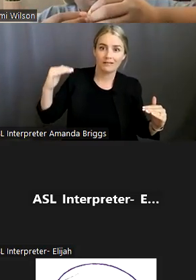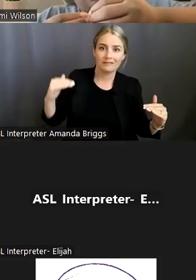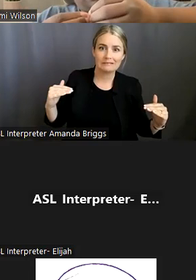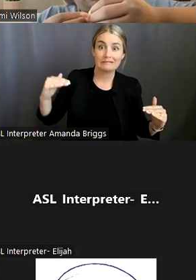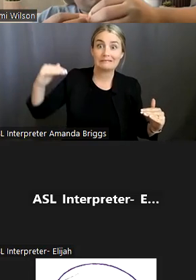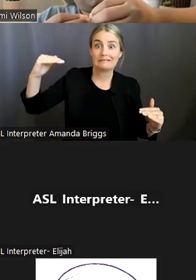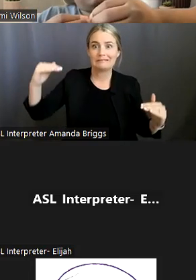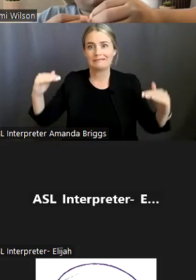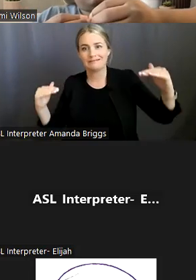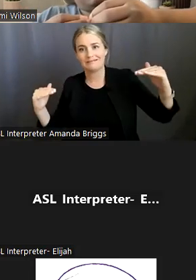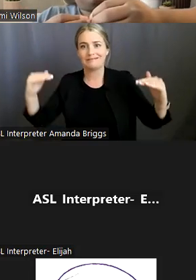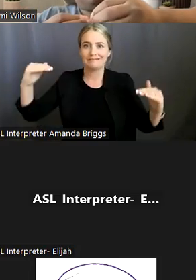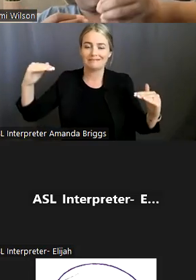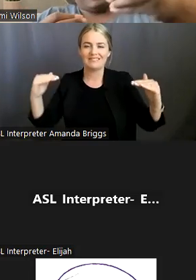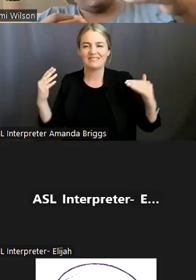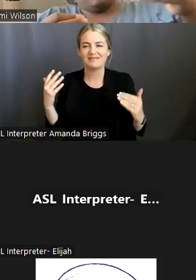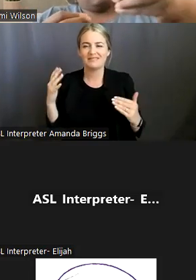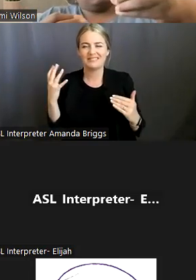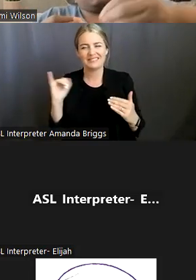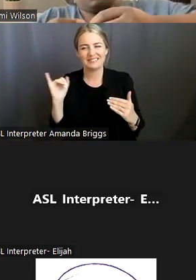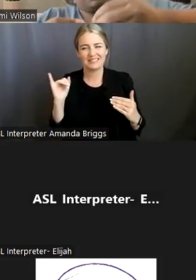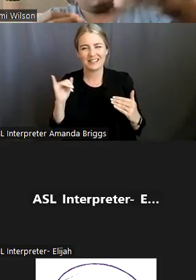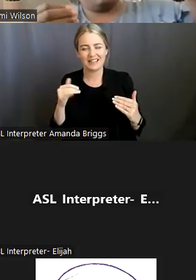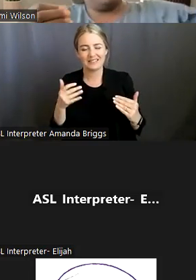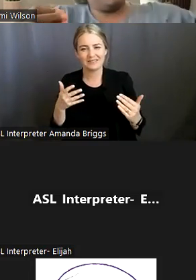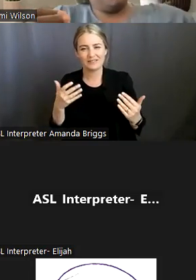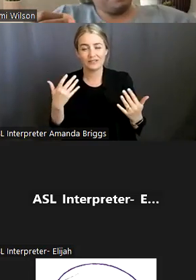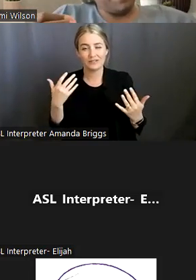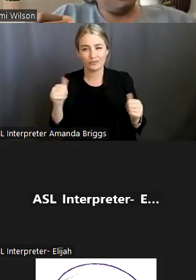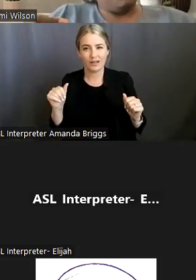them back towards the other end of the spectrum.